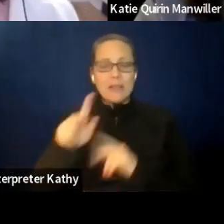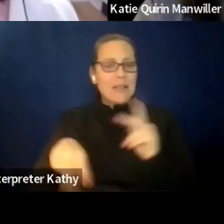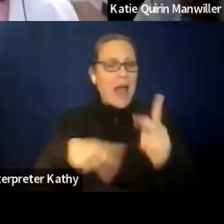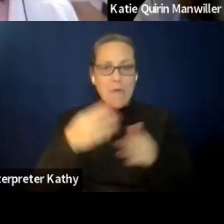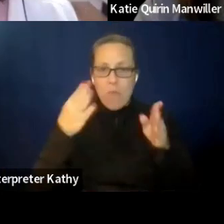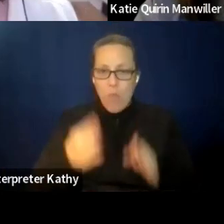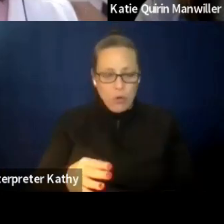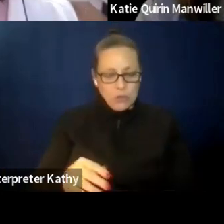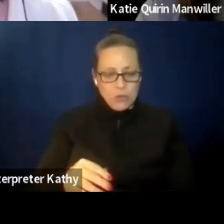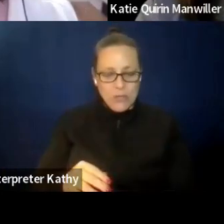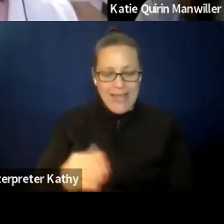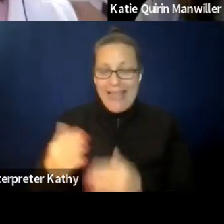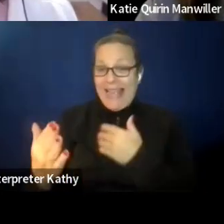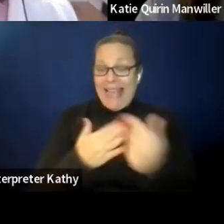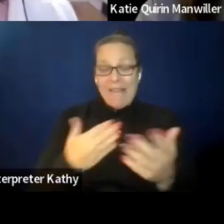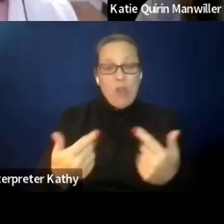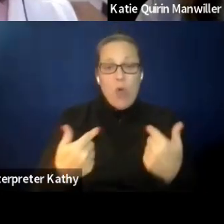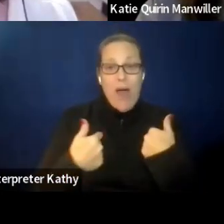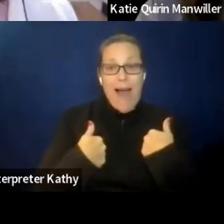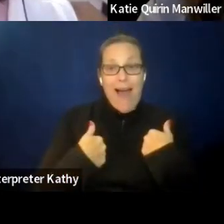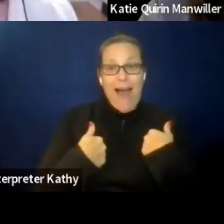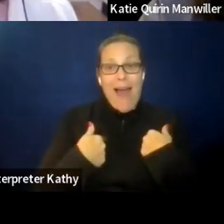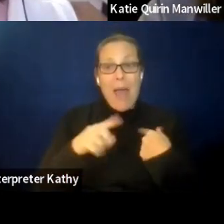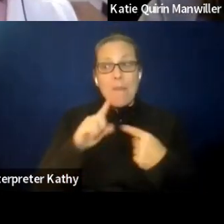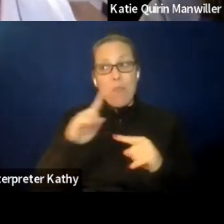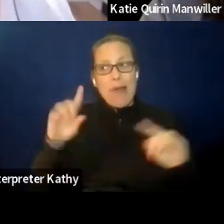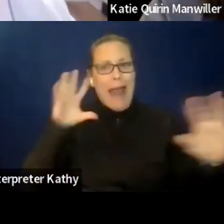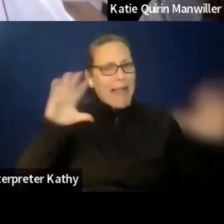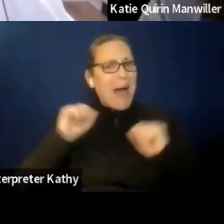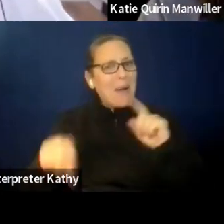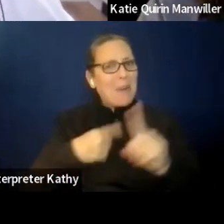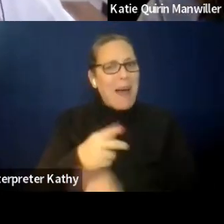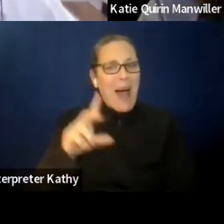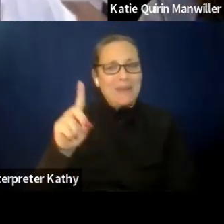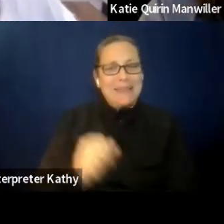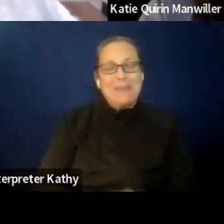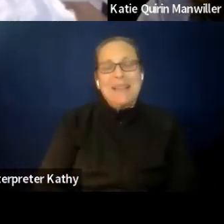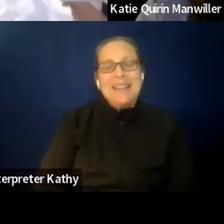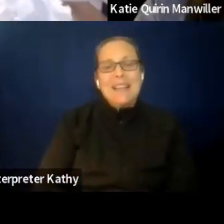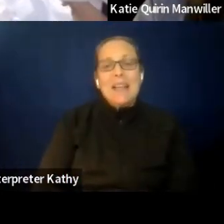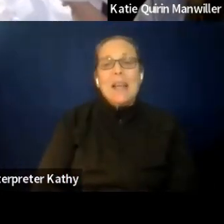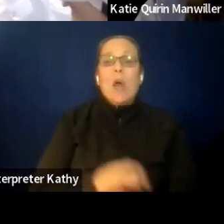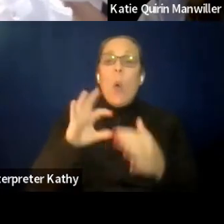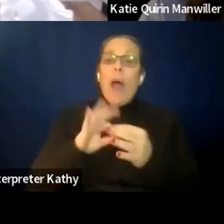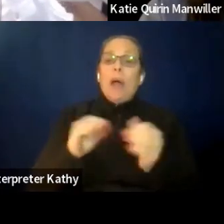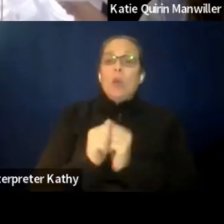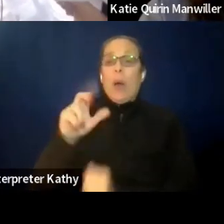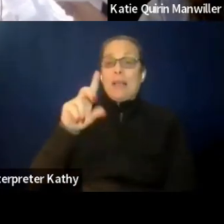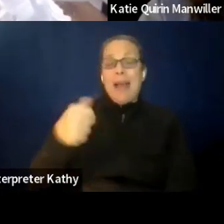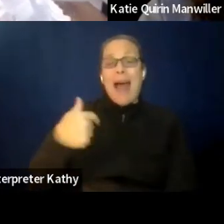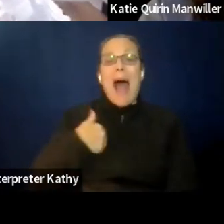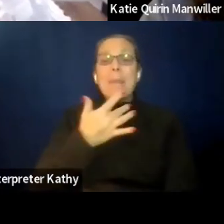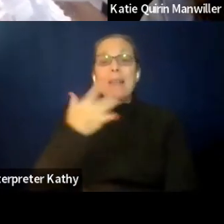visibly apparent. I can pass pretty easily as any other librarians even